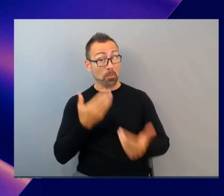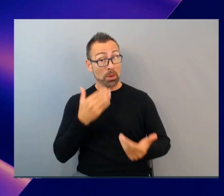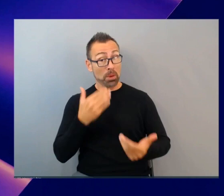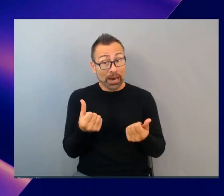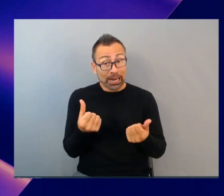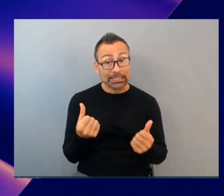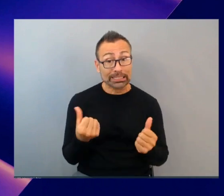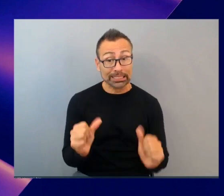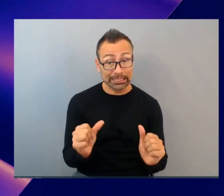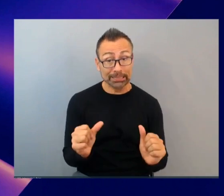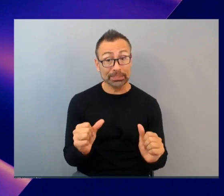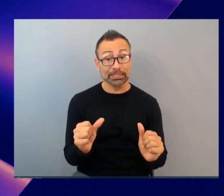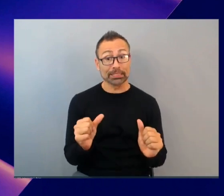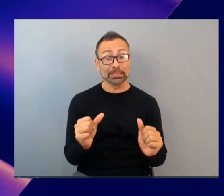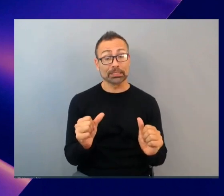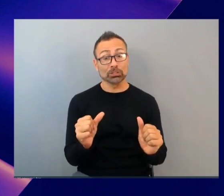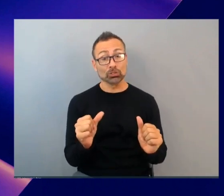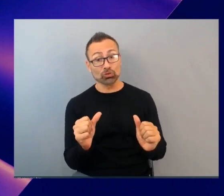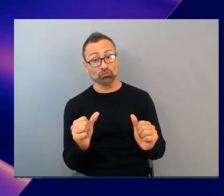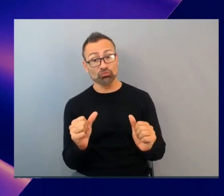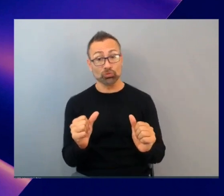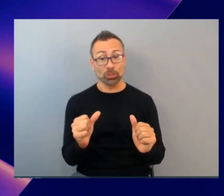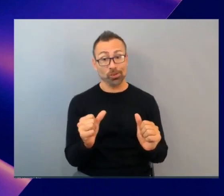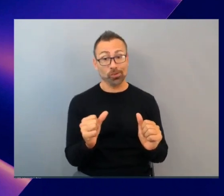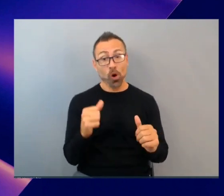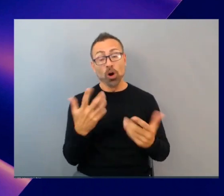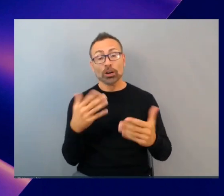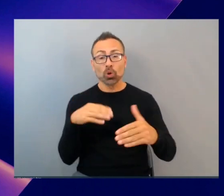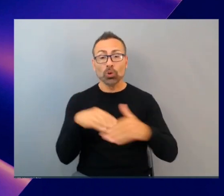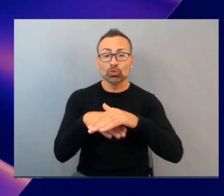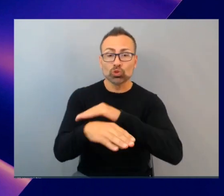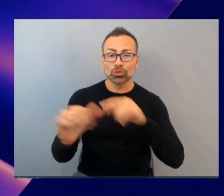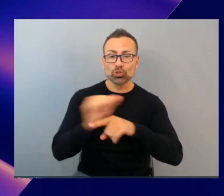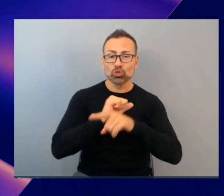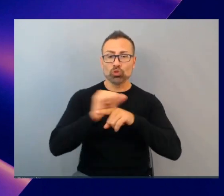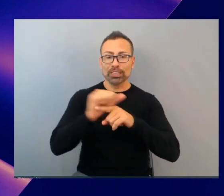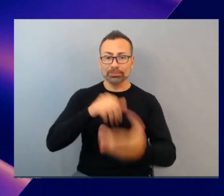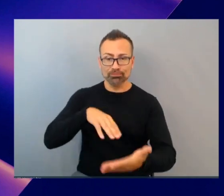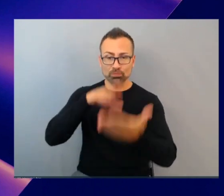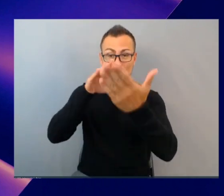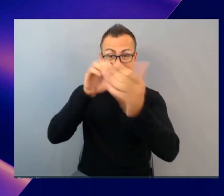in person classrooms, they can have instructional lab trainings. [Aaron] Okay. If they want to learn by watching videos,